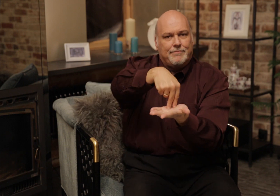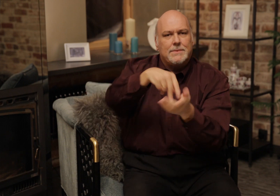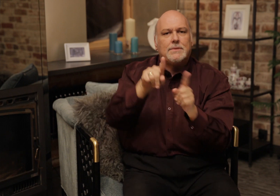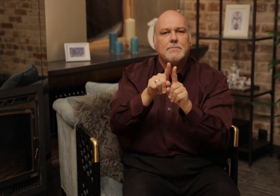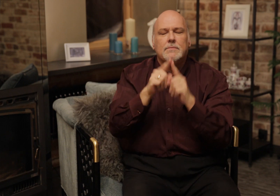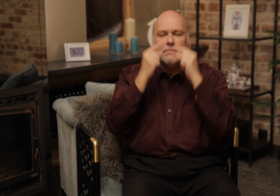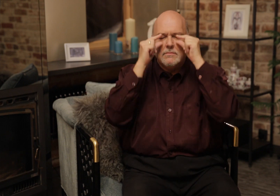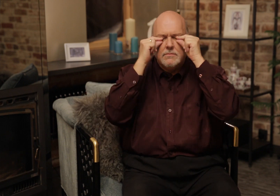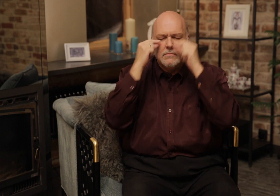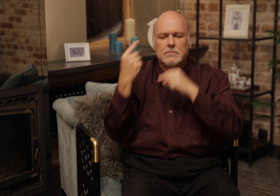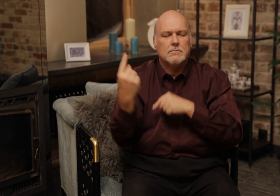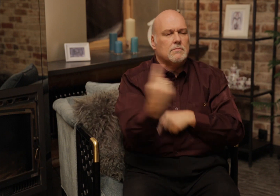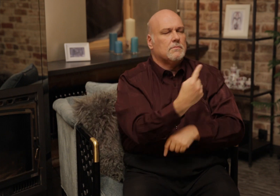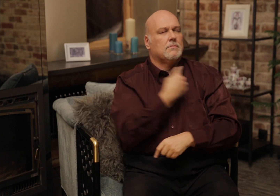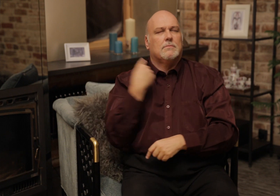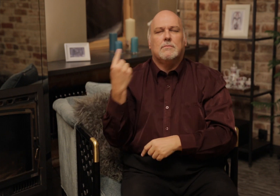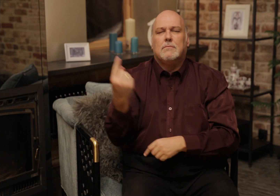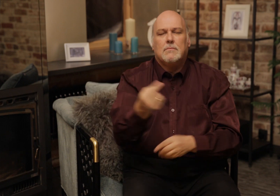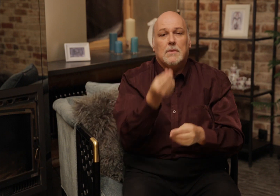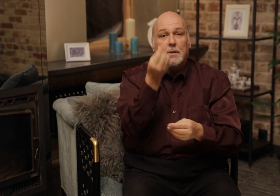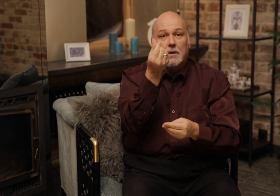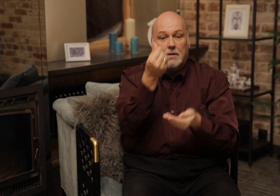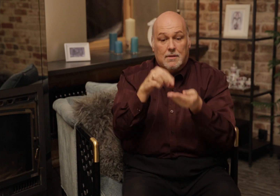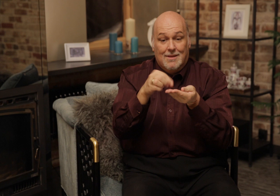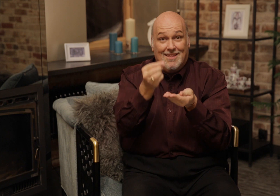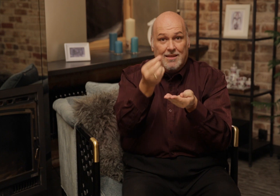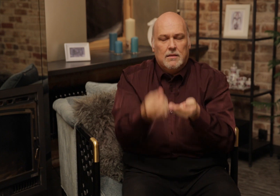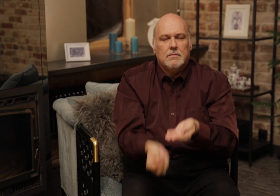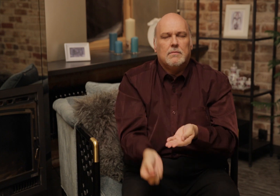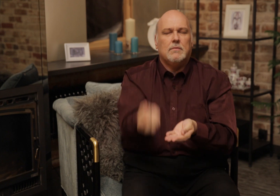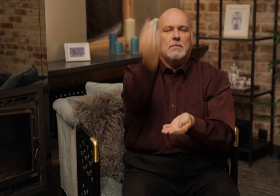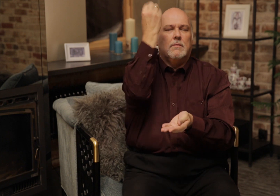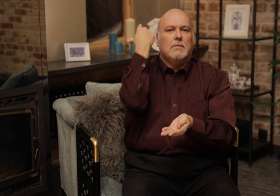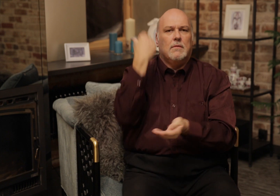They close their eyes, spin around, make a wish and toss a coin over their shoulder.